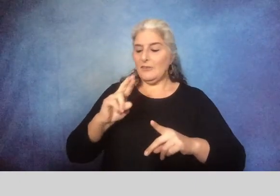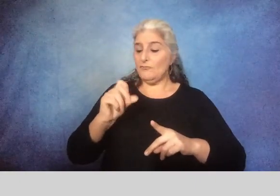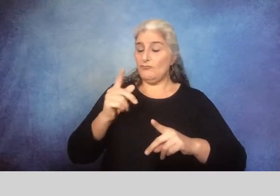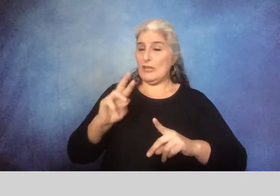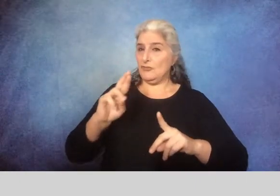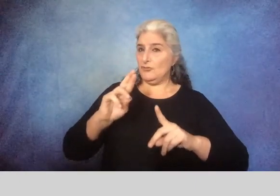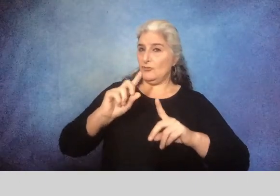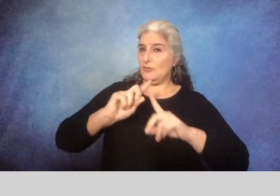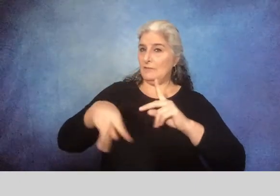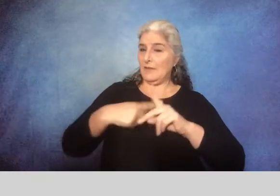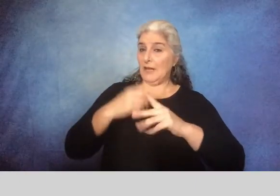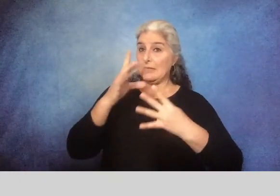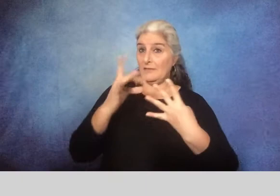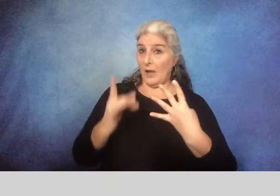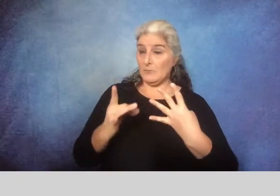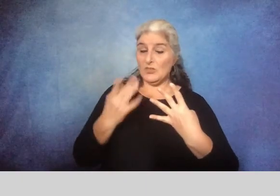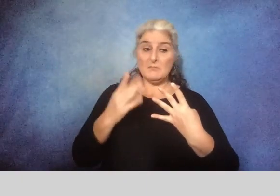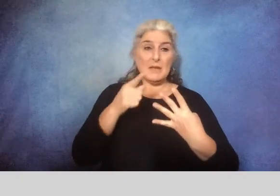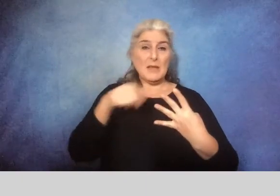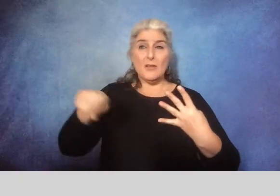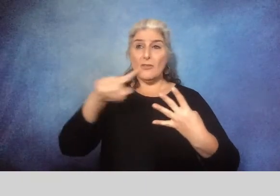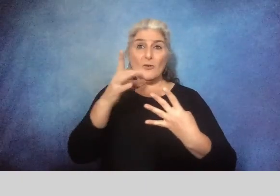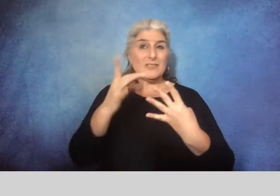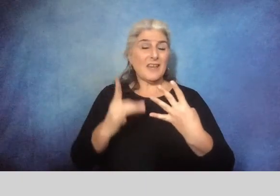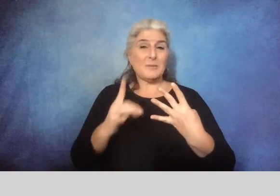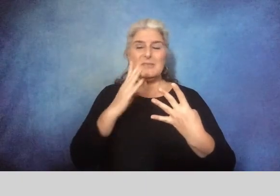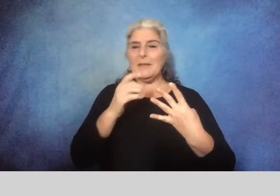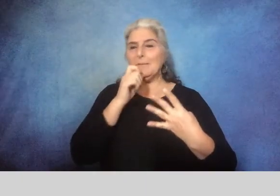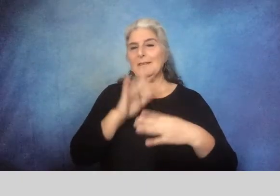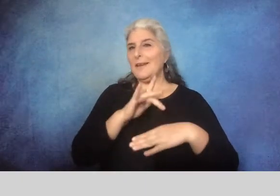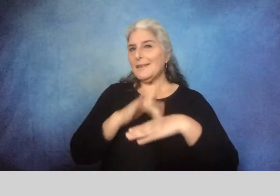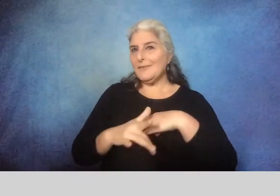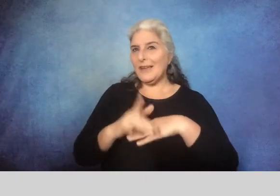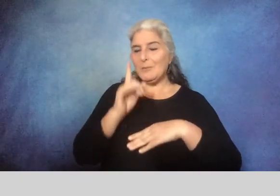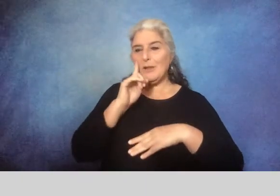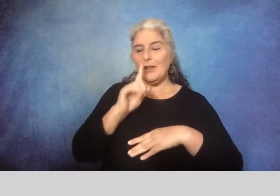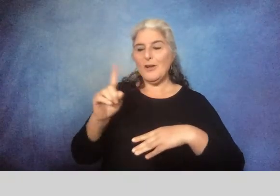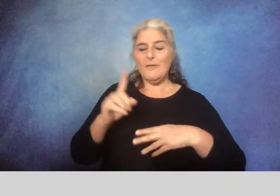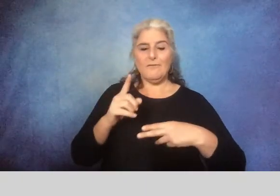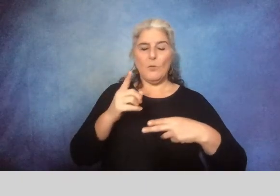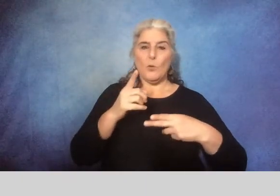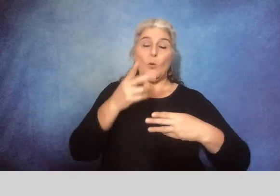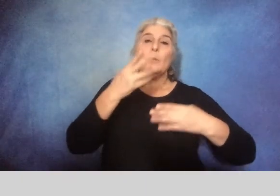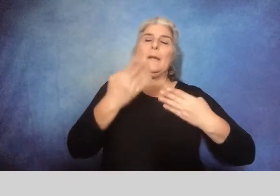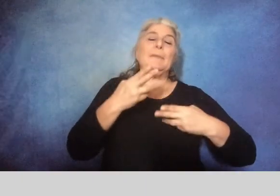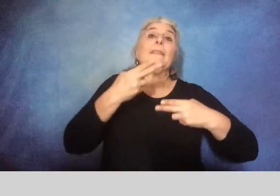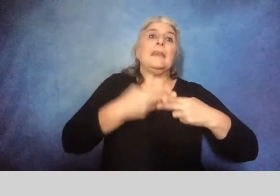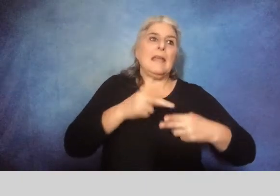And those options may not be available. Or name of those option may not be available